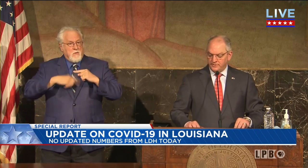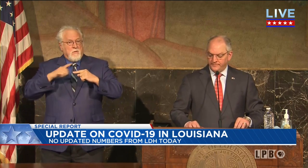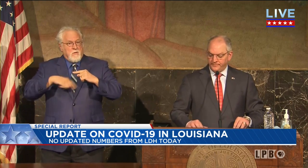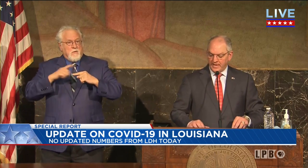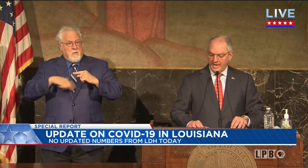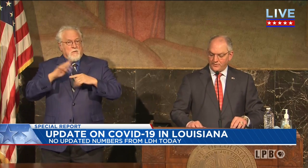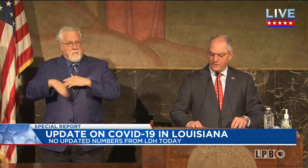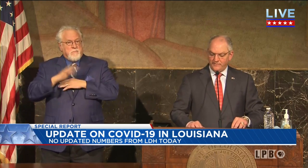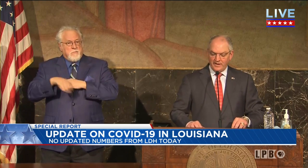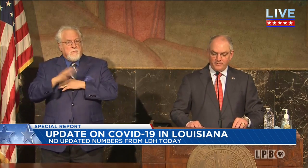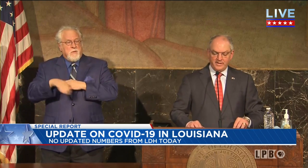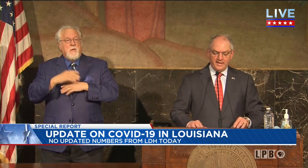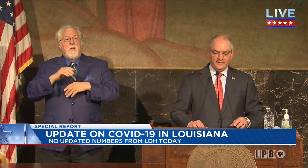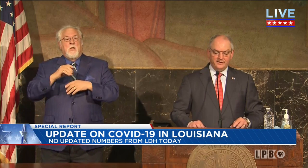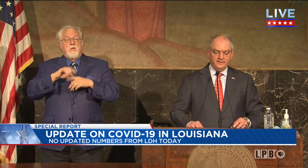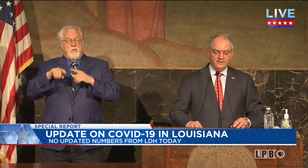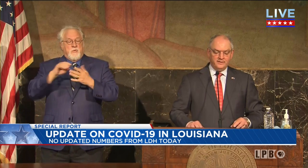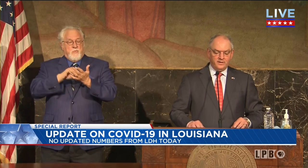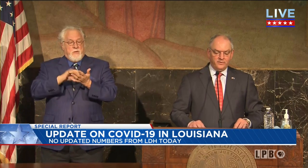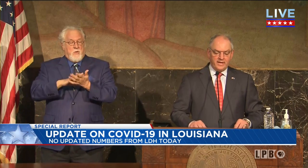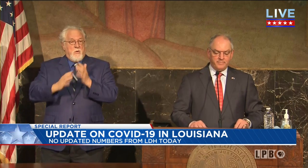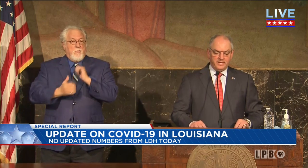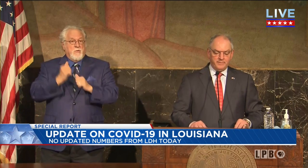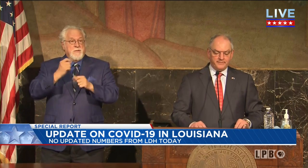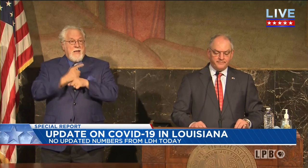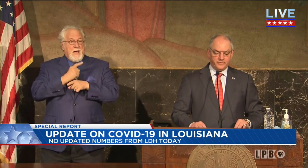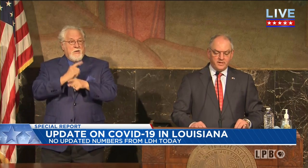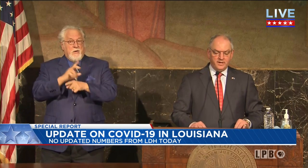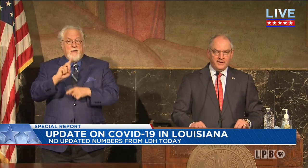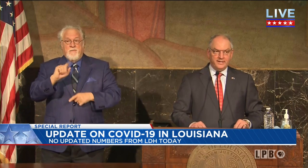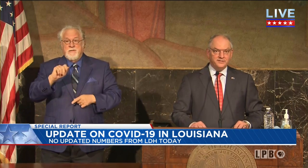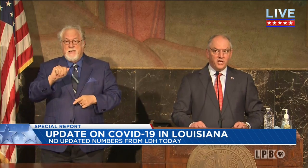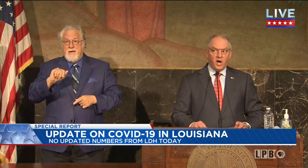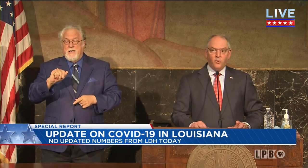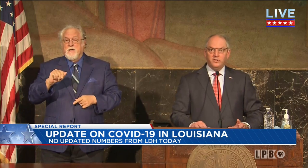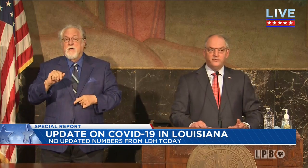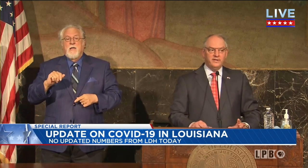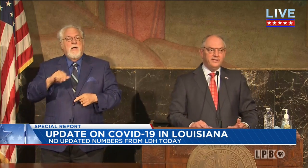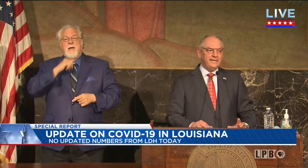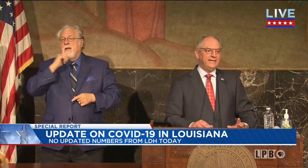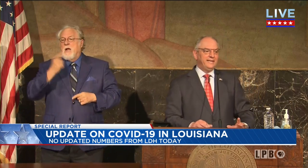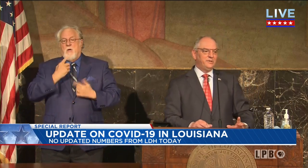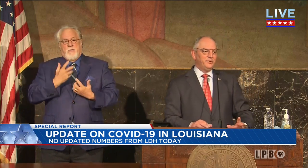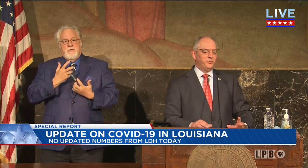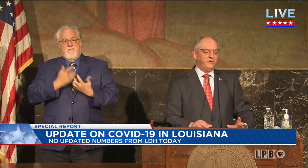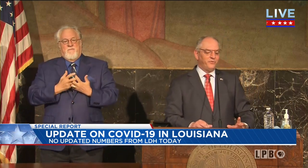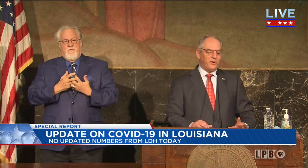AND WHILE THE OFFICE OF PUBLIC HEALTH TEAM CONTINUES TO WORK AROUND THE CLOCK TO REPORT THE